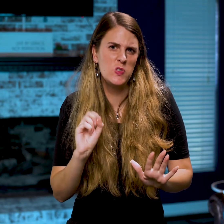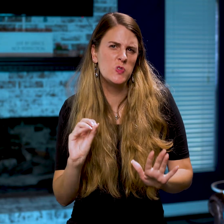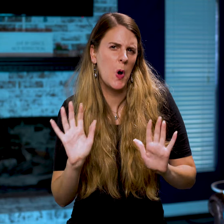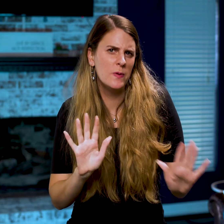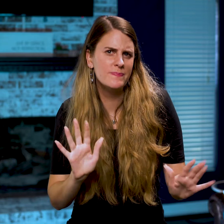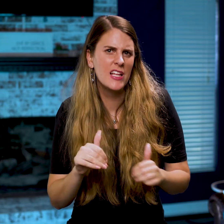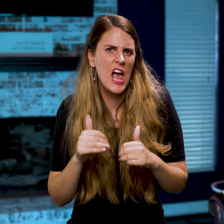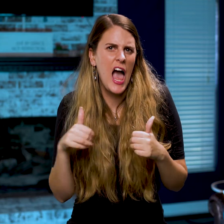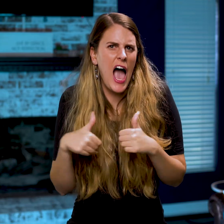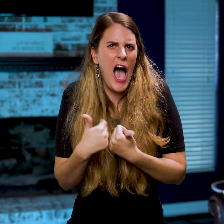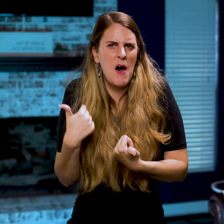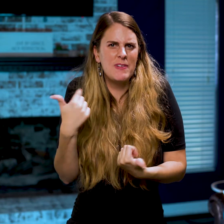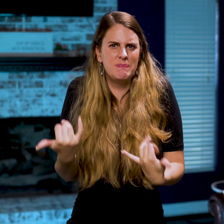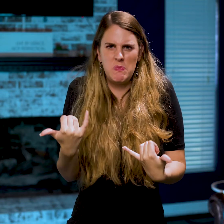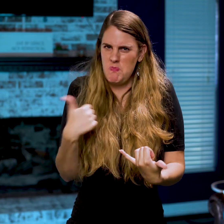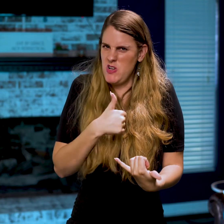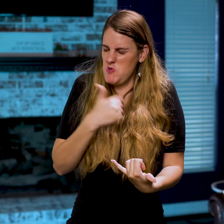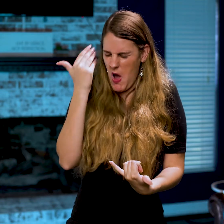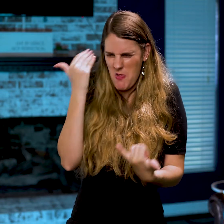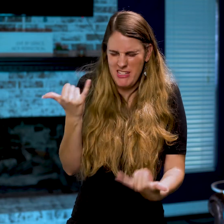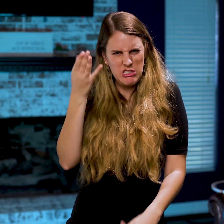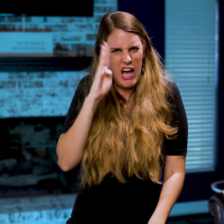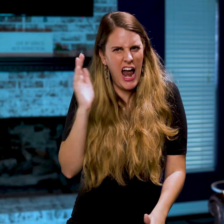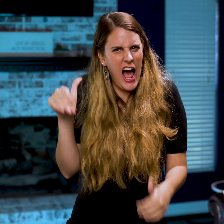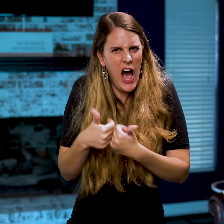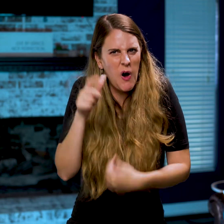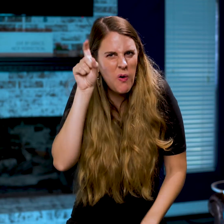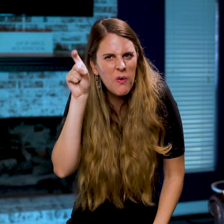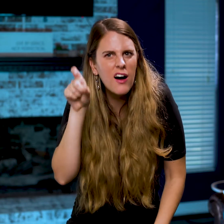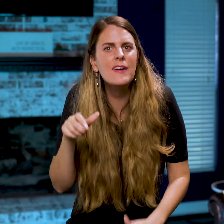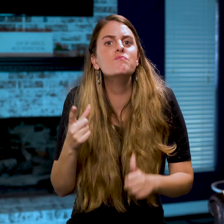How do we know this is God?